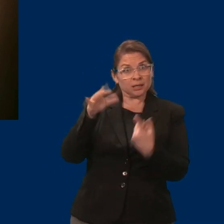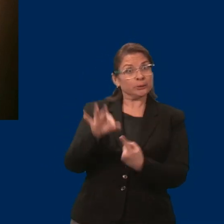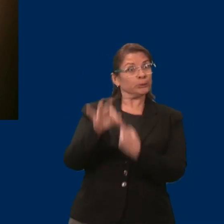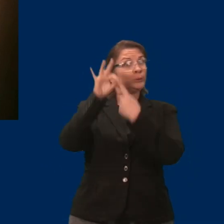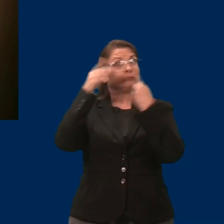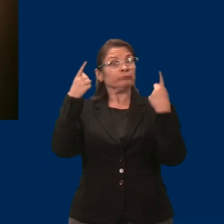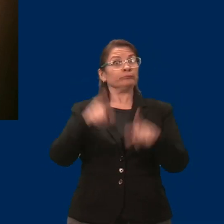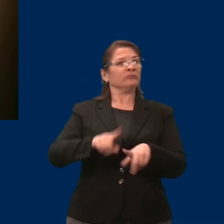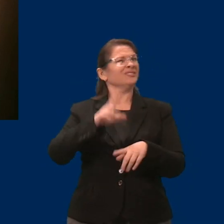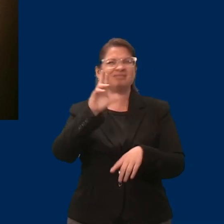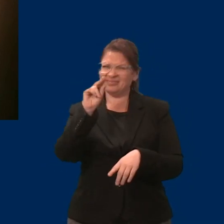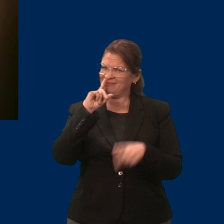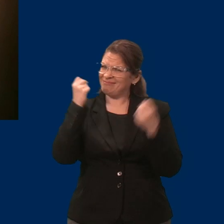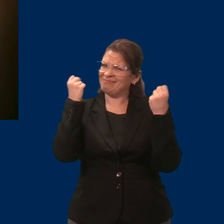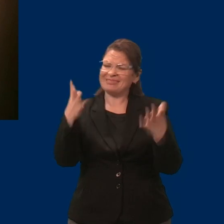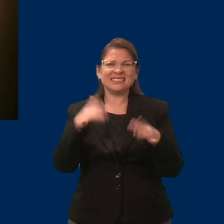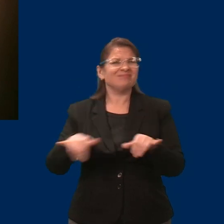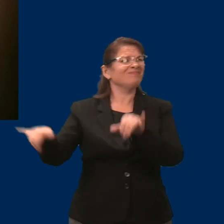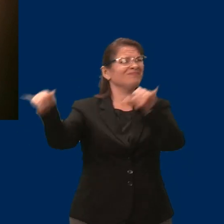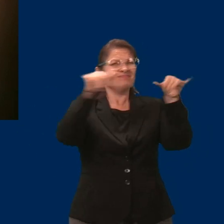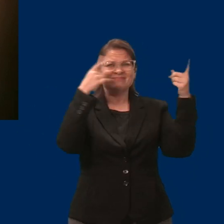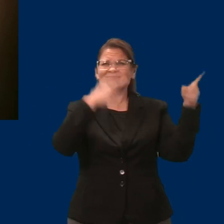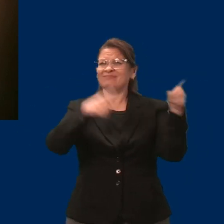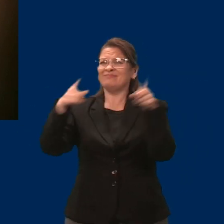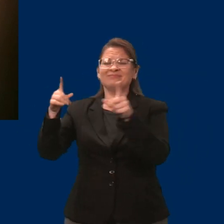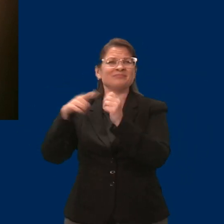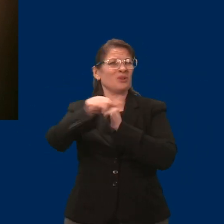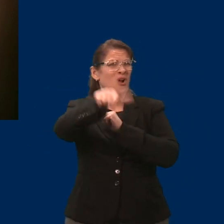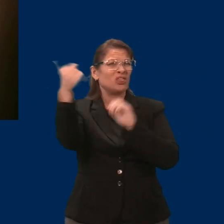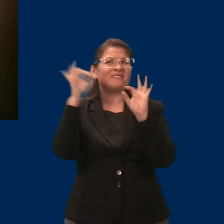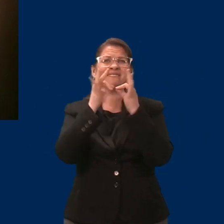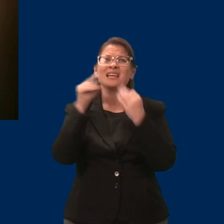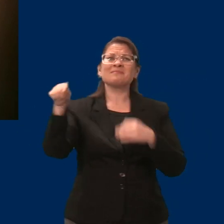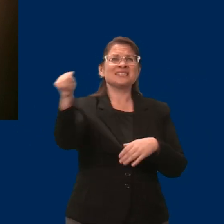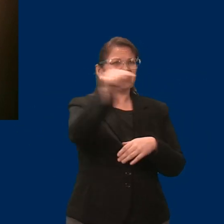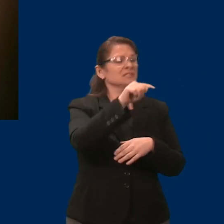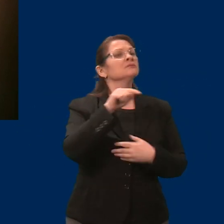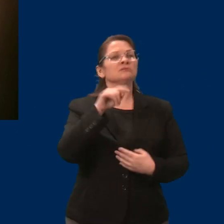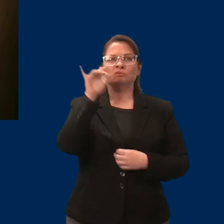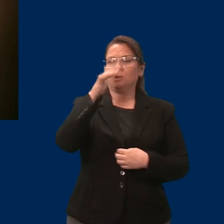And so what I'd like to do is put Anne's story kind in the context of the rare disease community